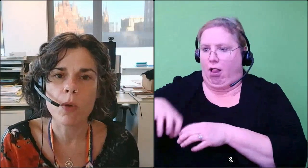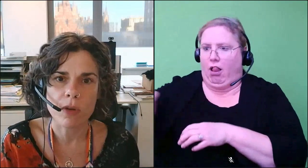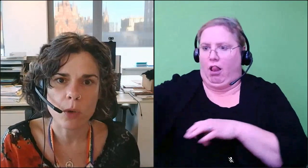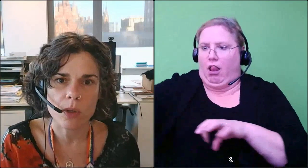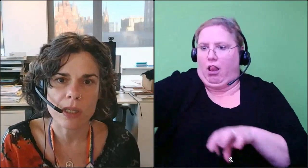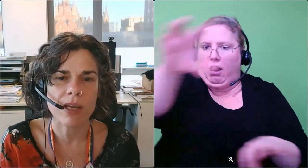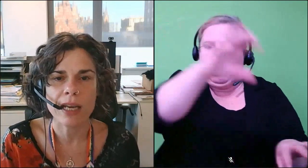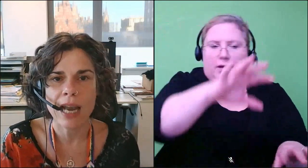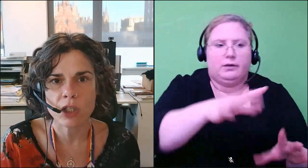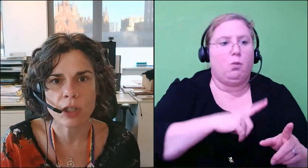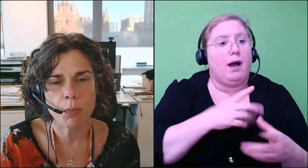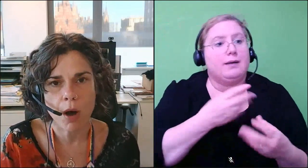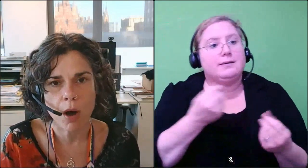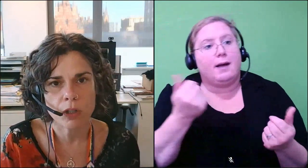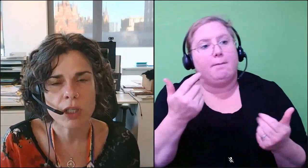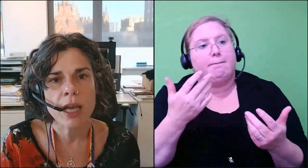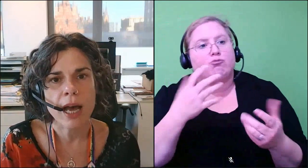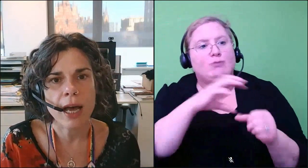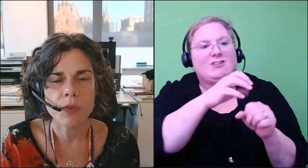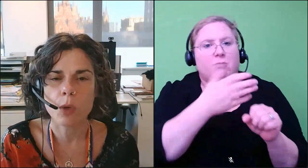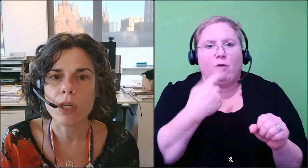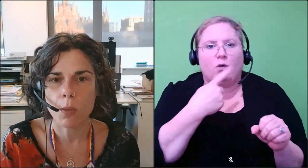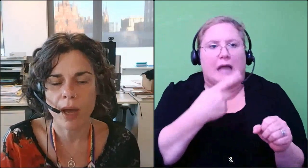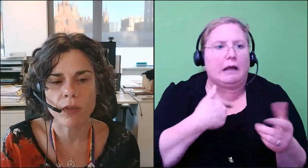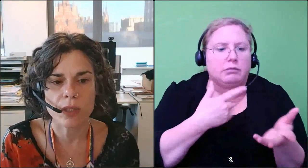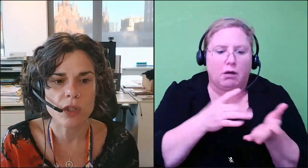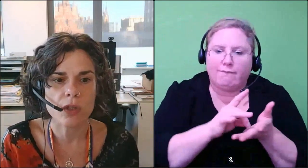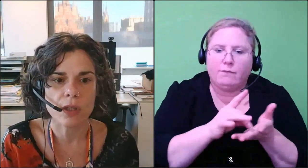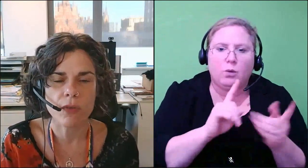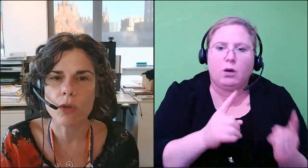We're moving towards having a national pot so we don't have those issues in the future,